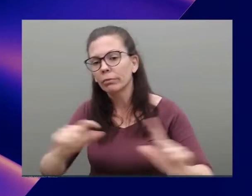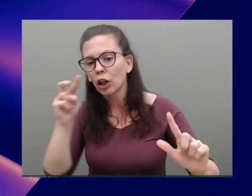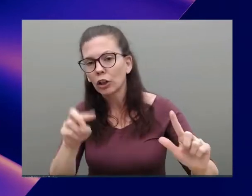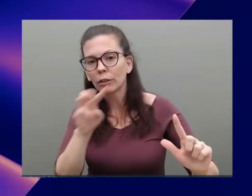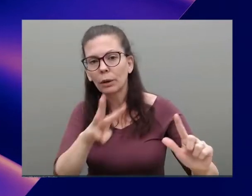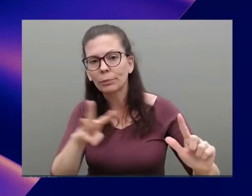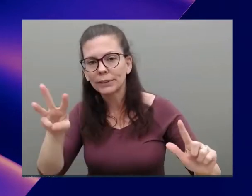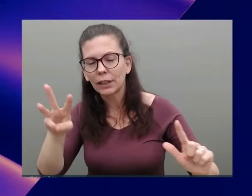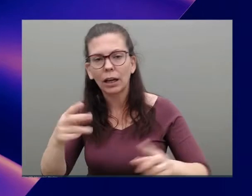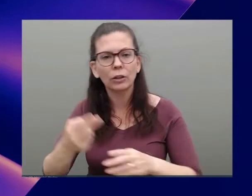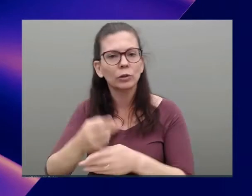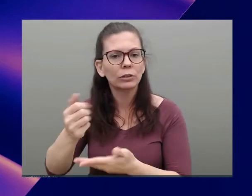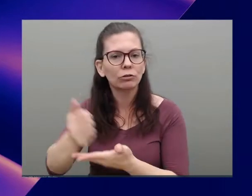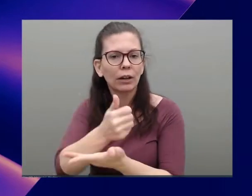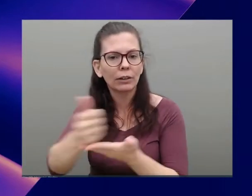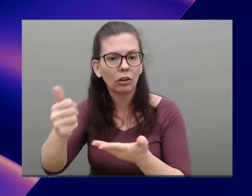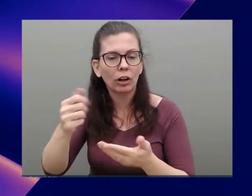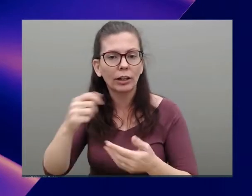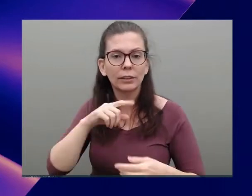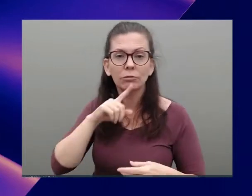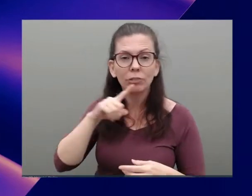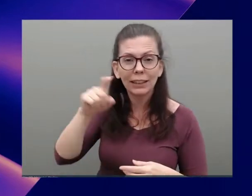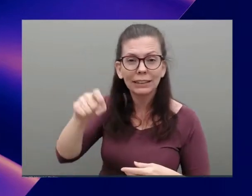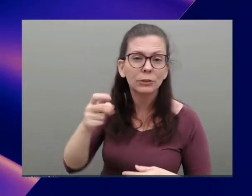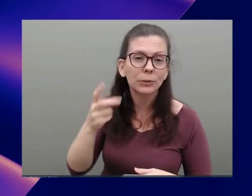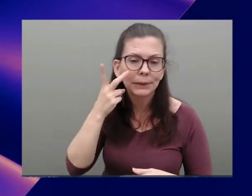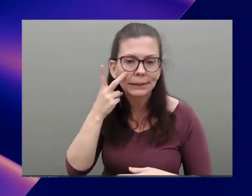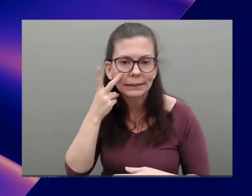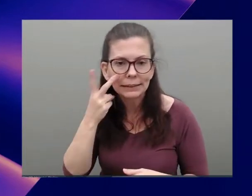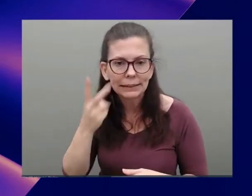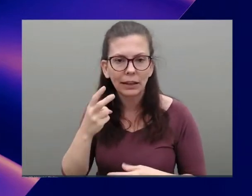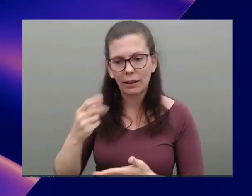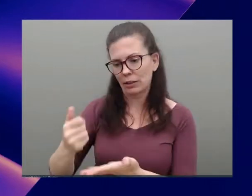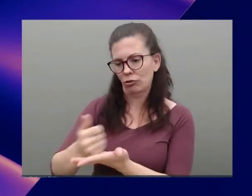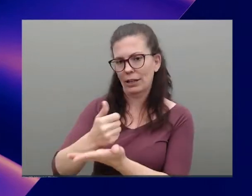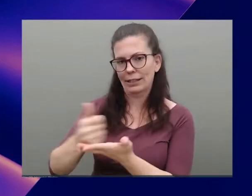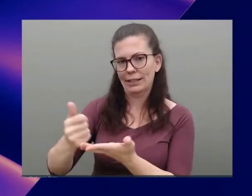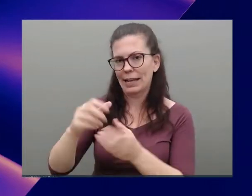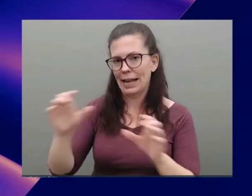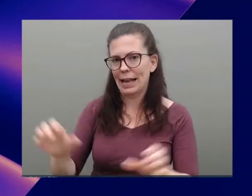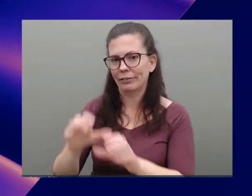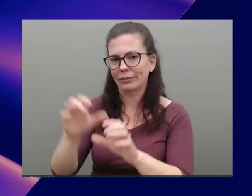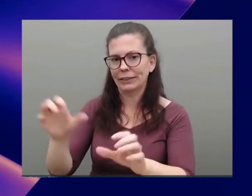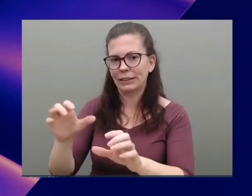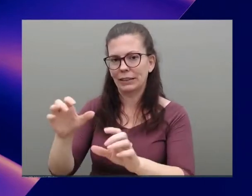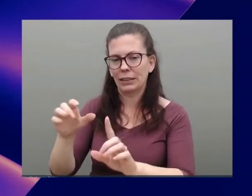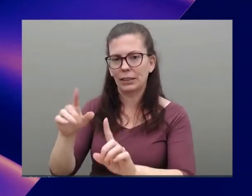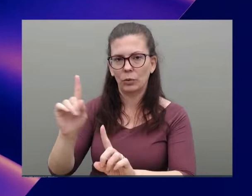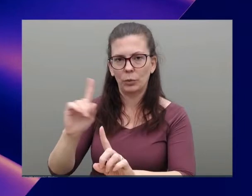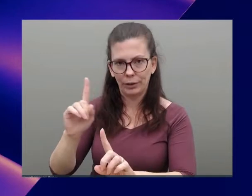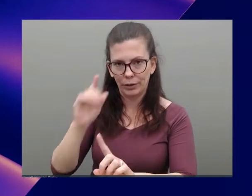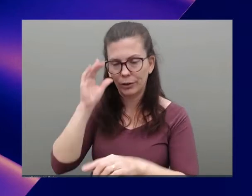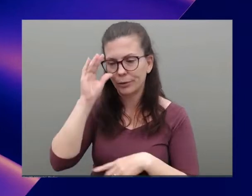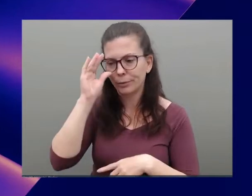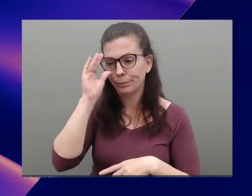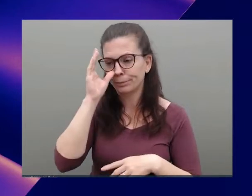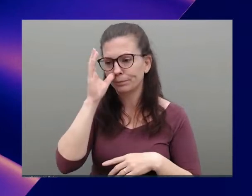then you really need to see whether that credit card, the activity is it fraudulent, or legit, right? I mean, if you do after the fact,